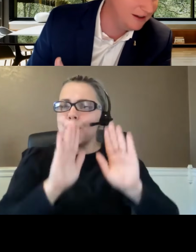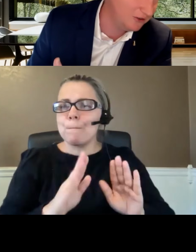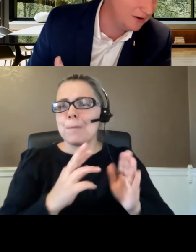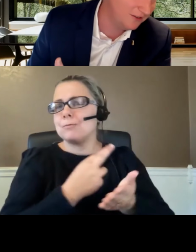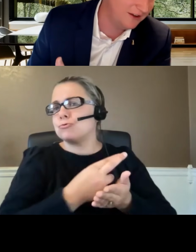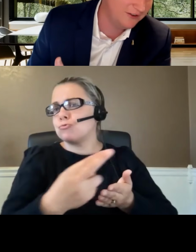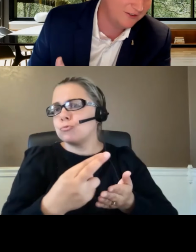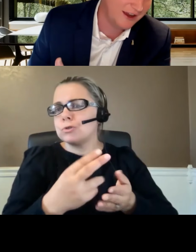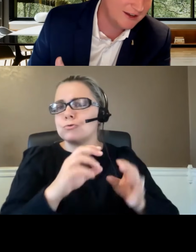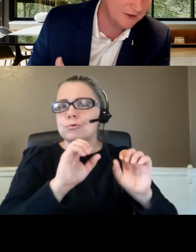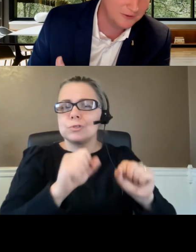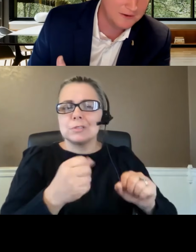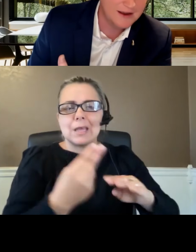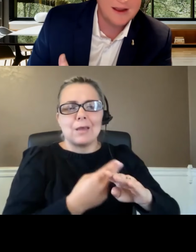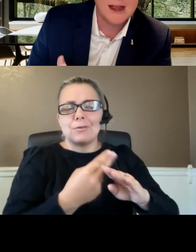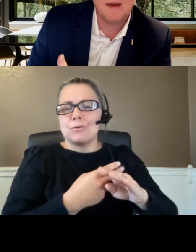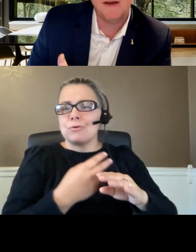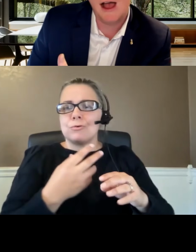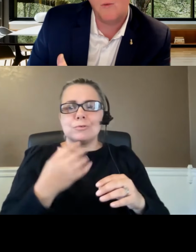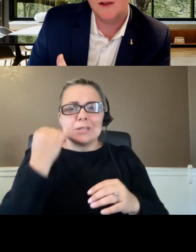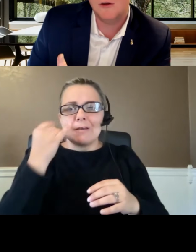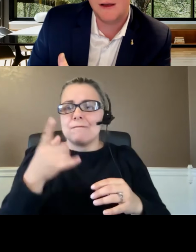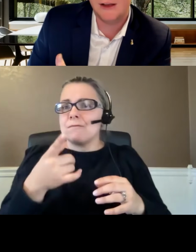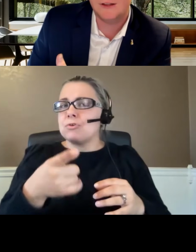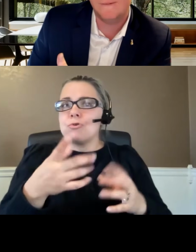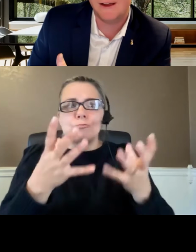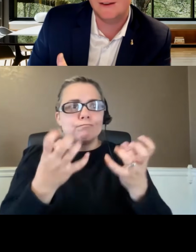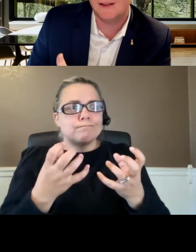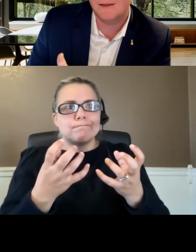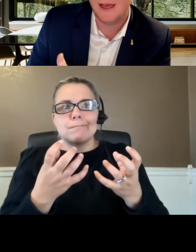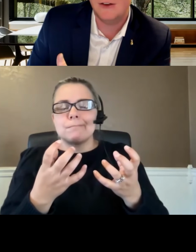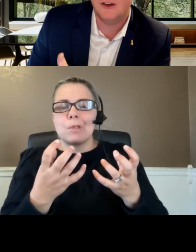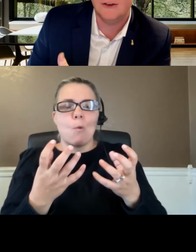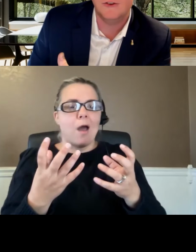can get your organization to sign on to about how we go about actually affecting that change.